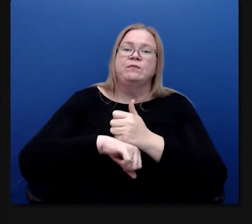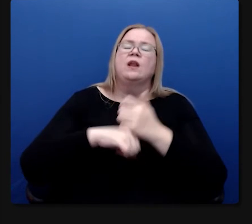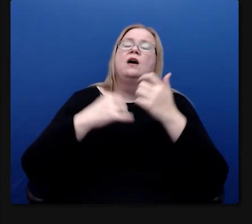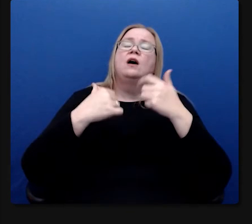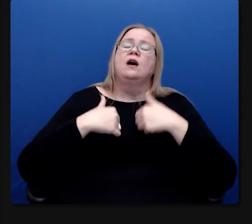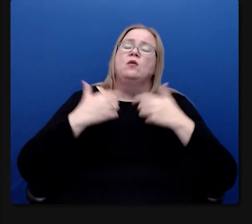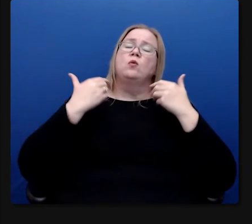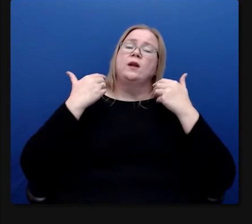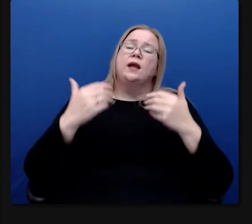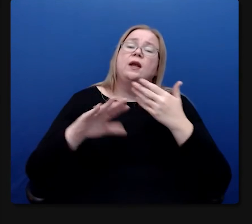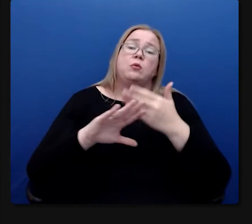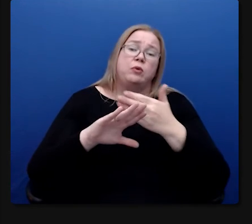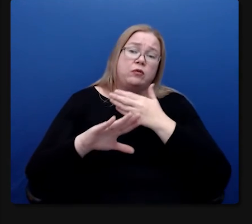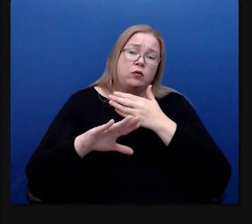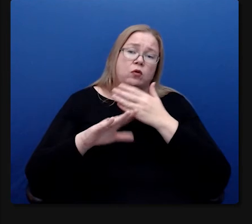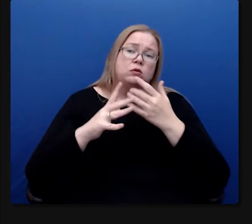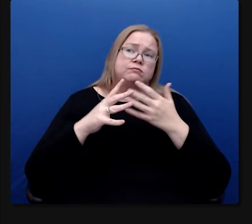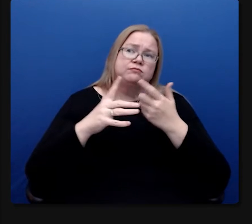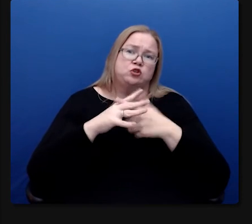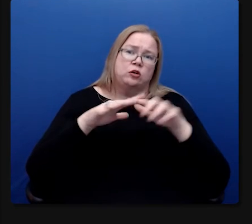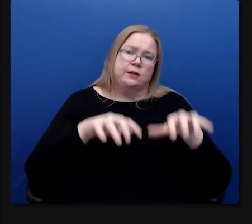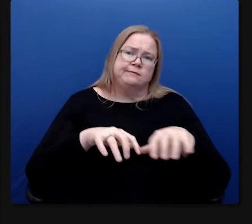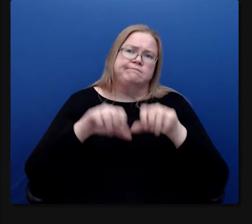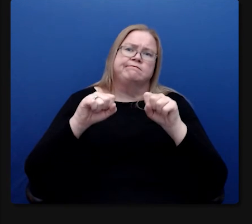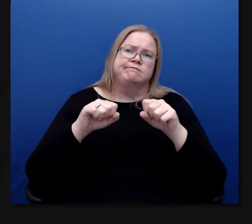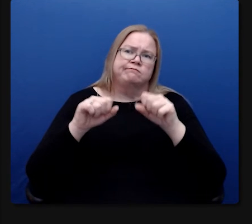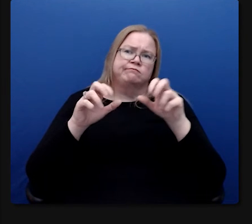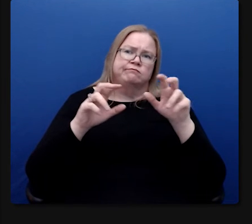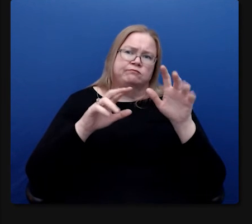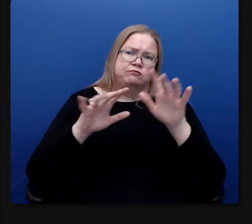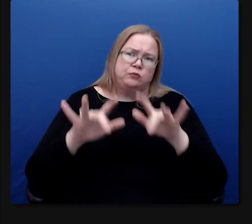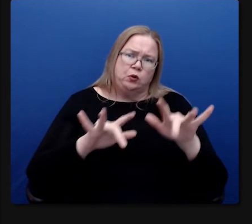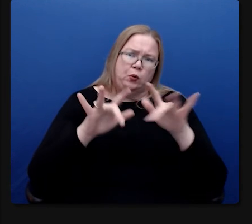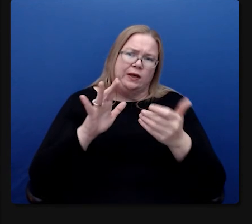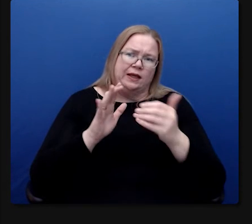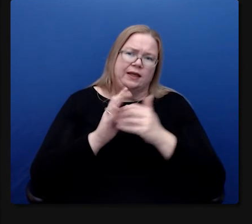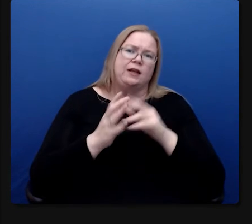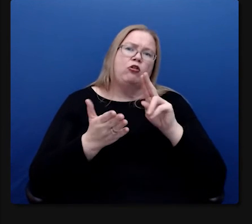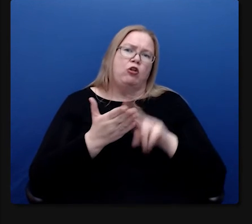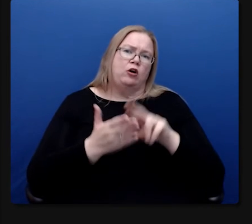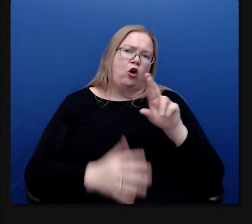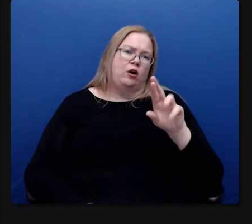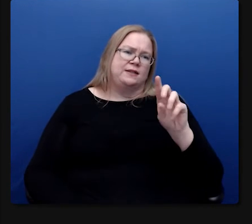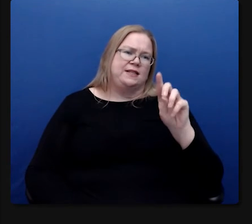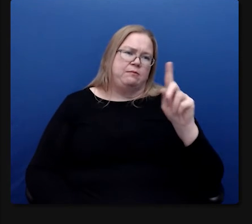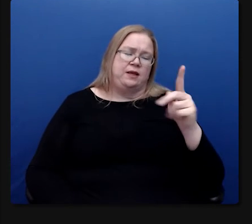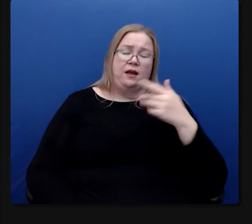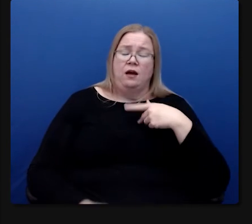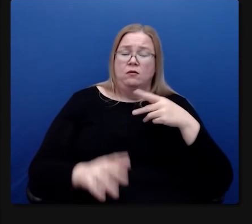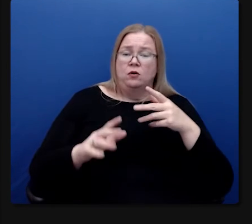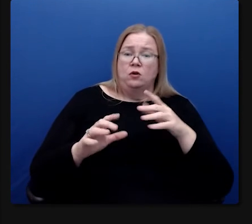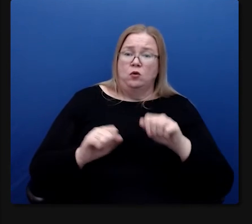and I have gone ahead before resuming the recording just to log into it via RDP. So I have it here in this window.